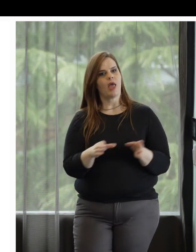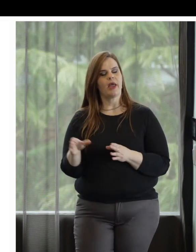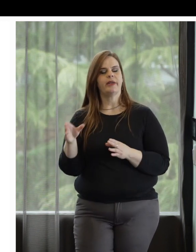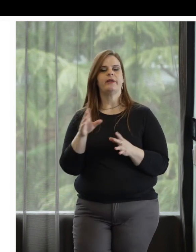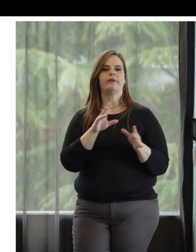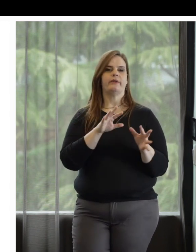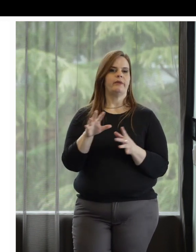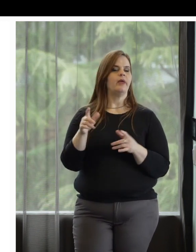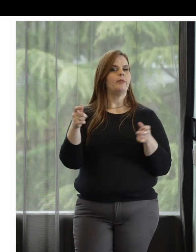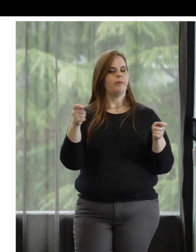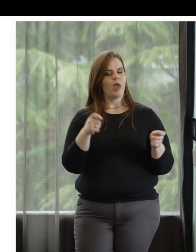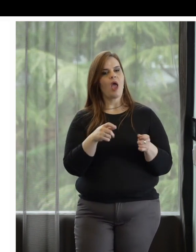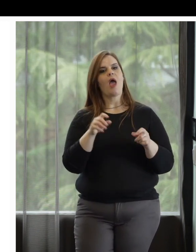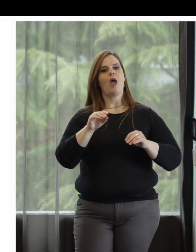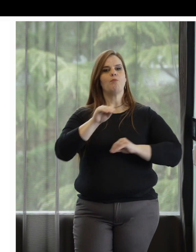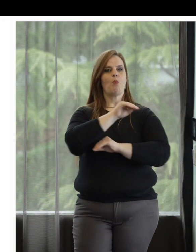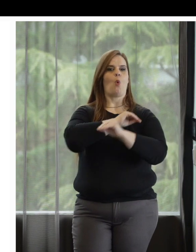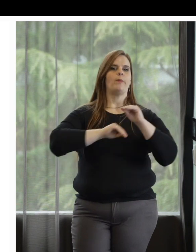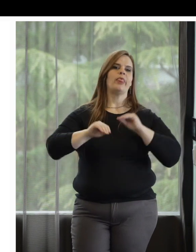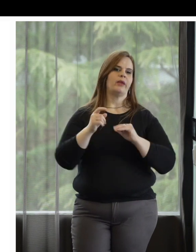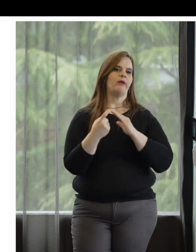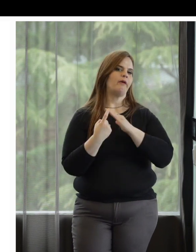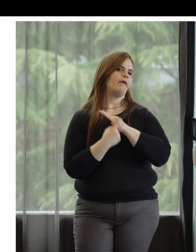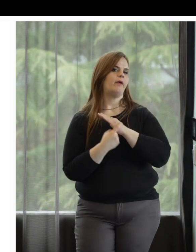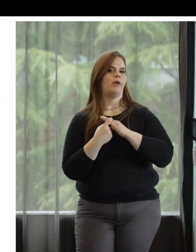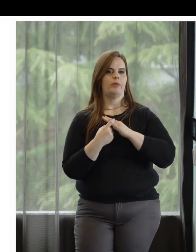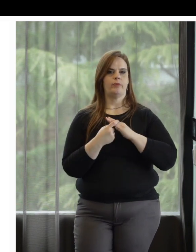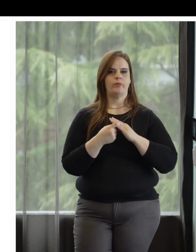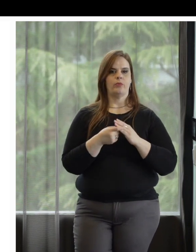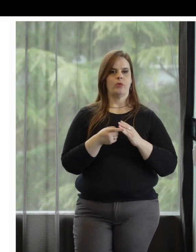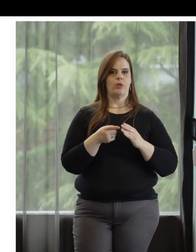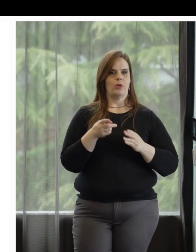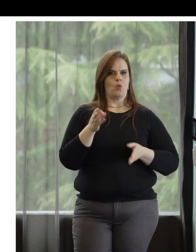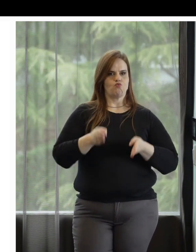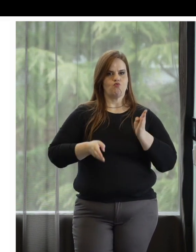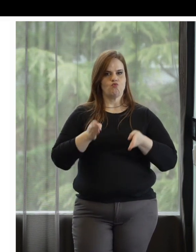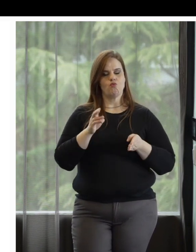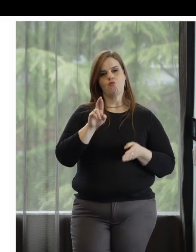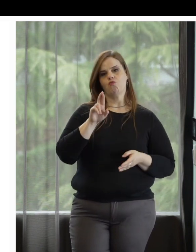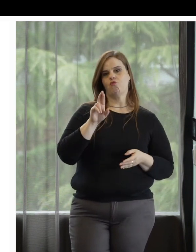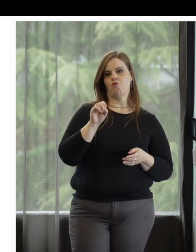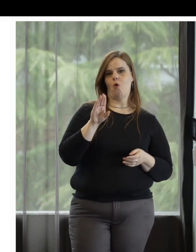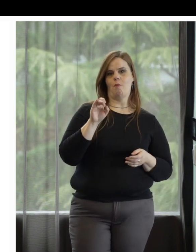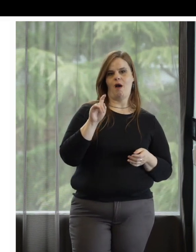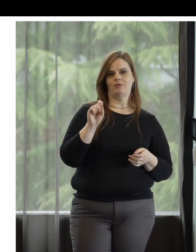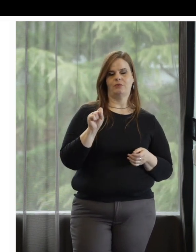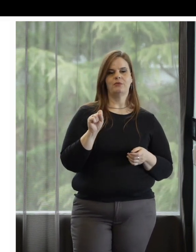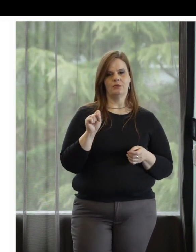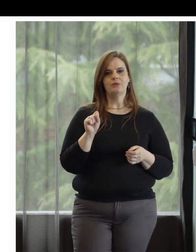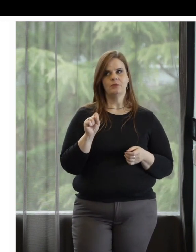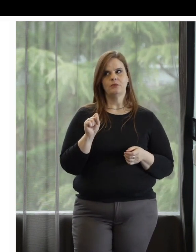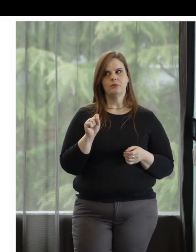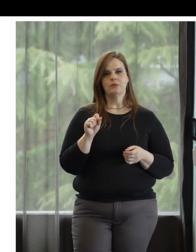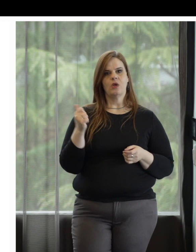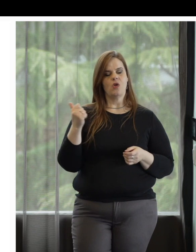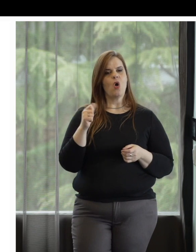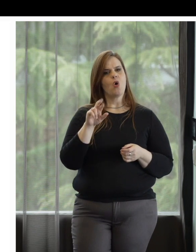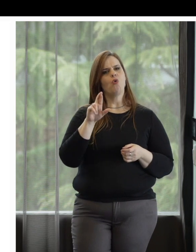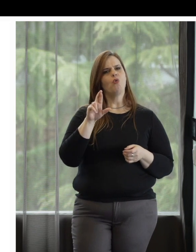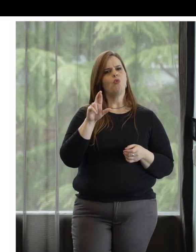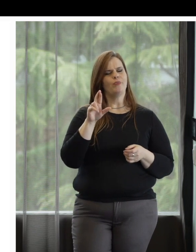mobility automated robots. The kind that deliver pizza